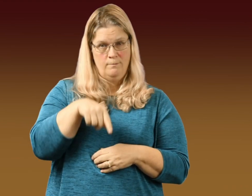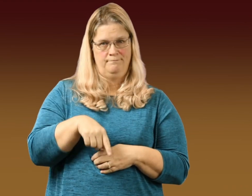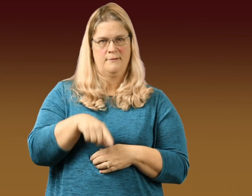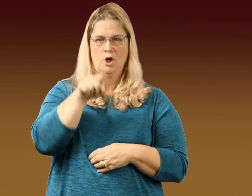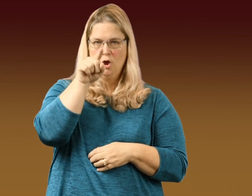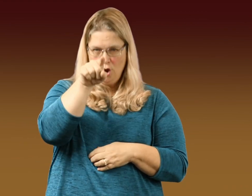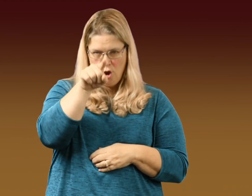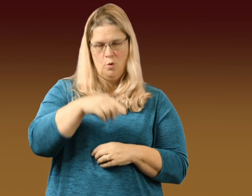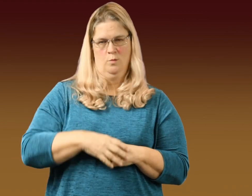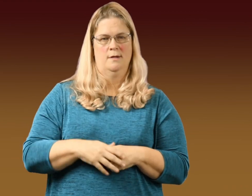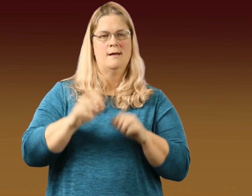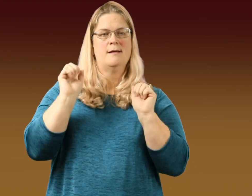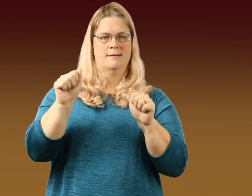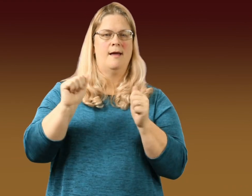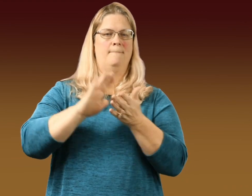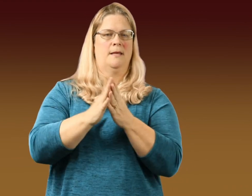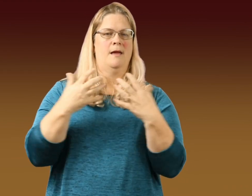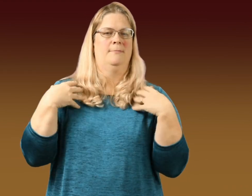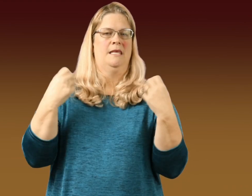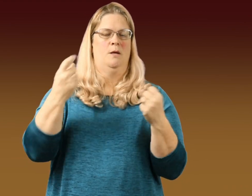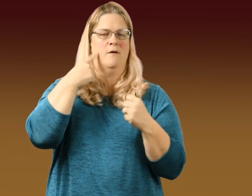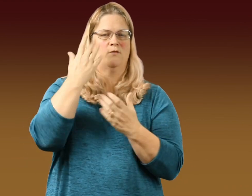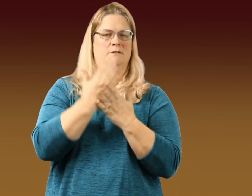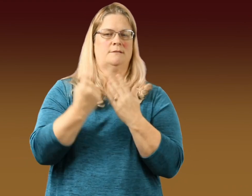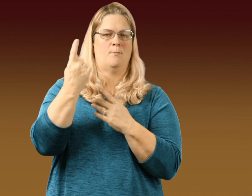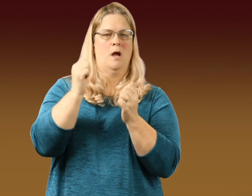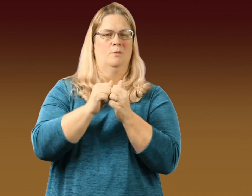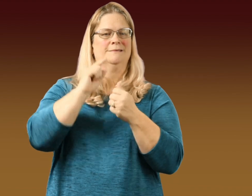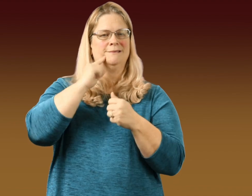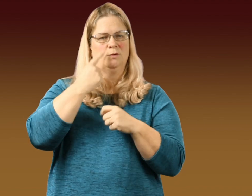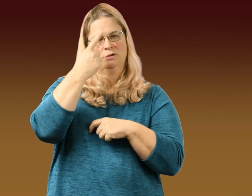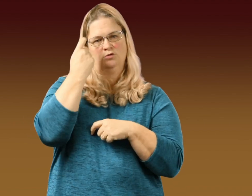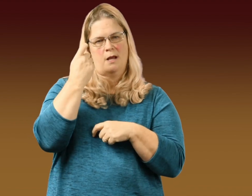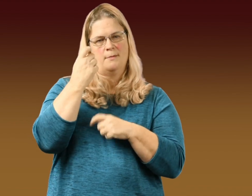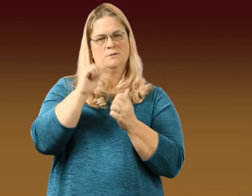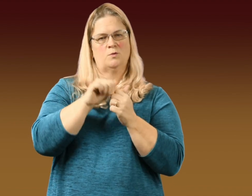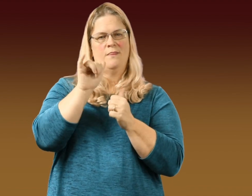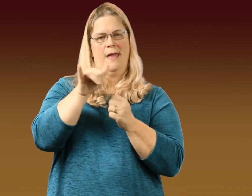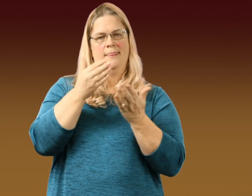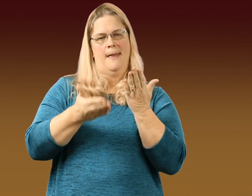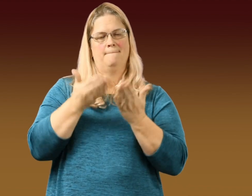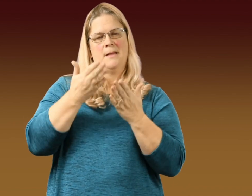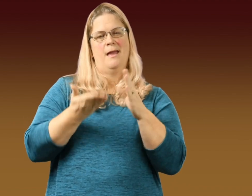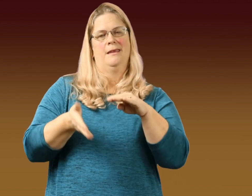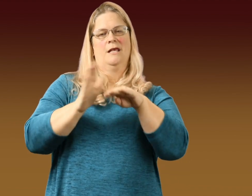You -- I'm looking at you -- can become a hero for someone with serious trauma